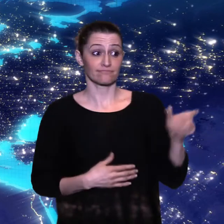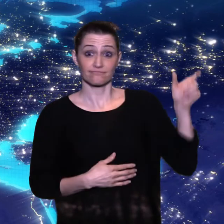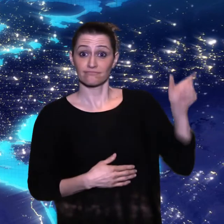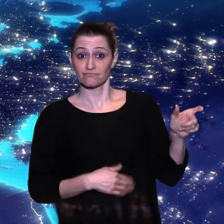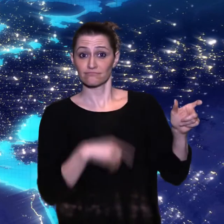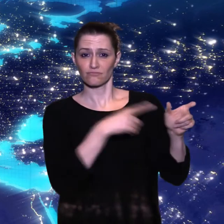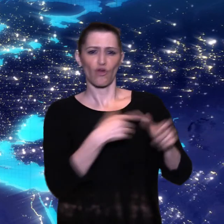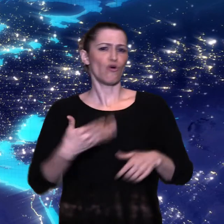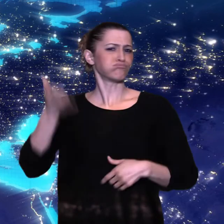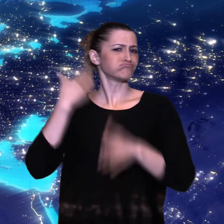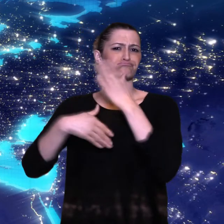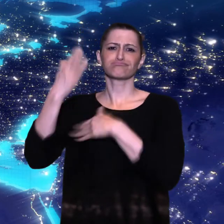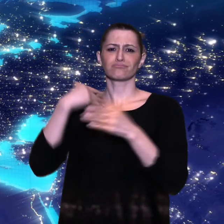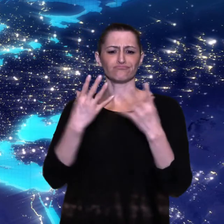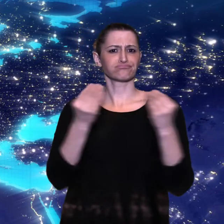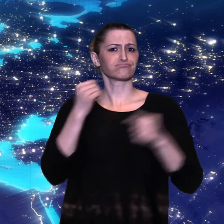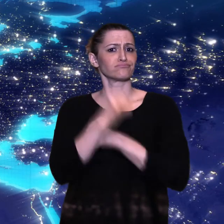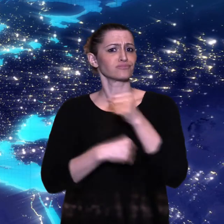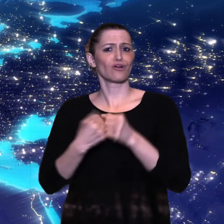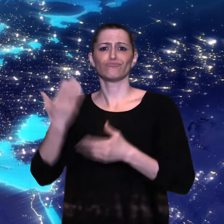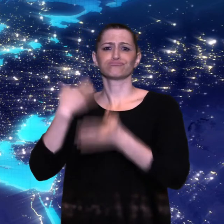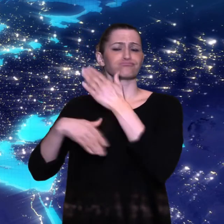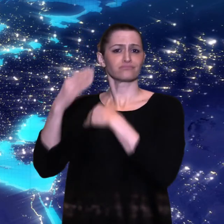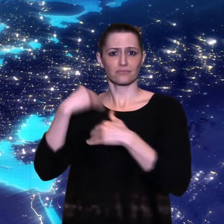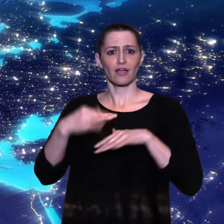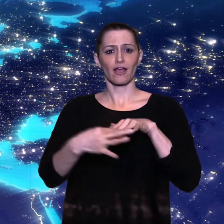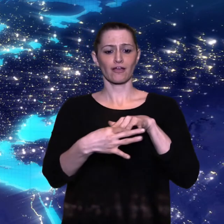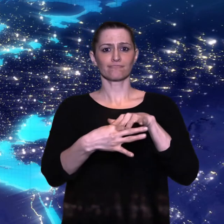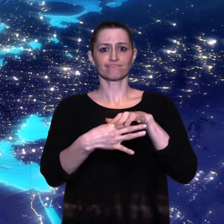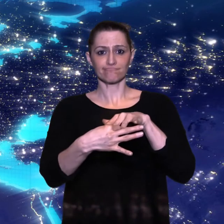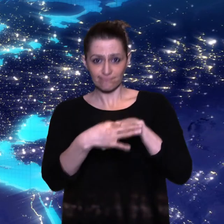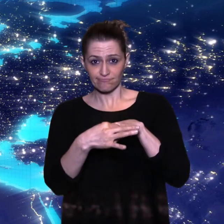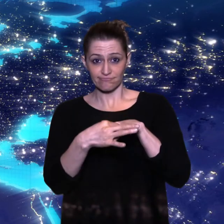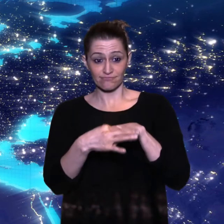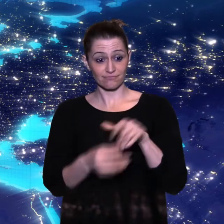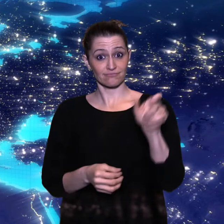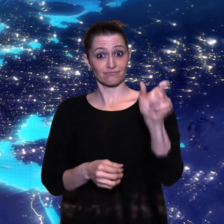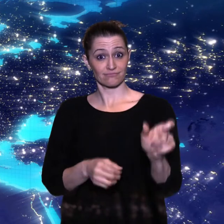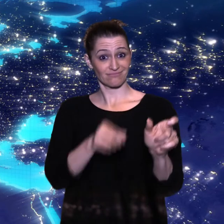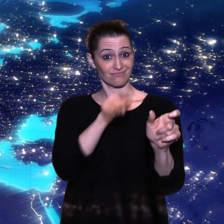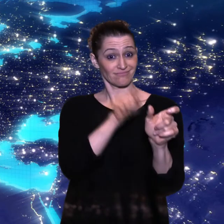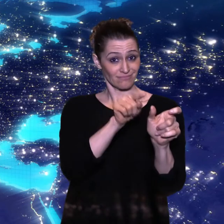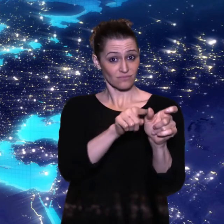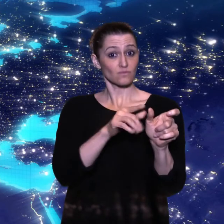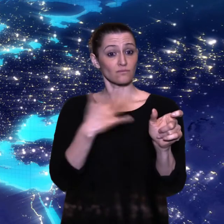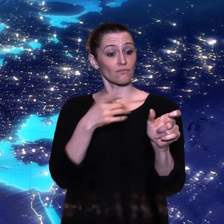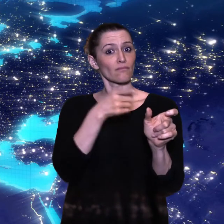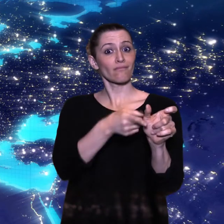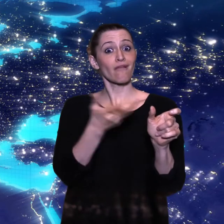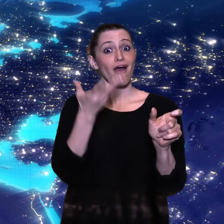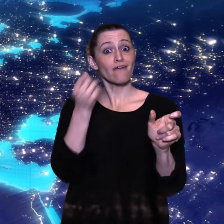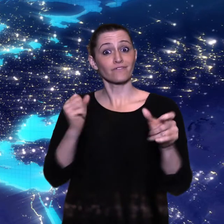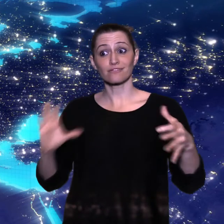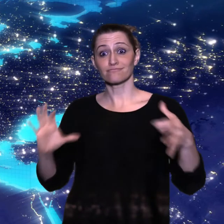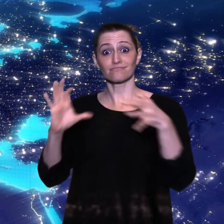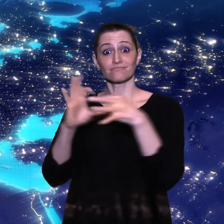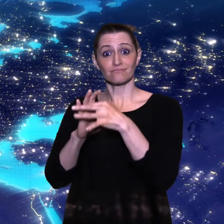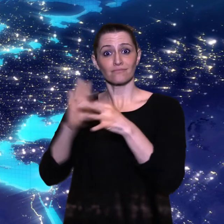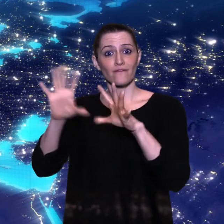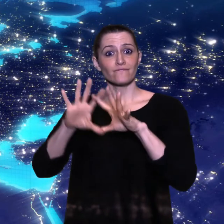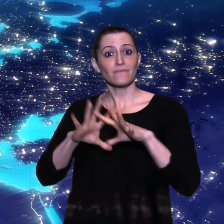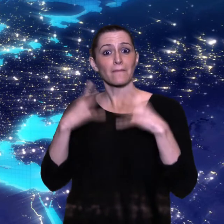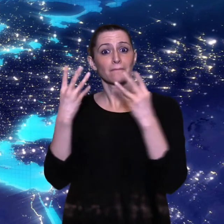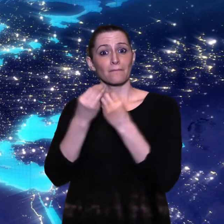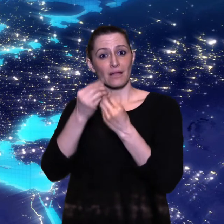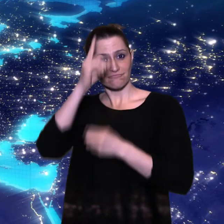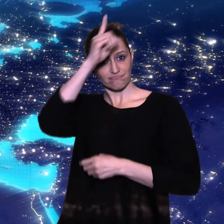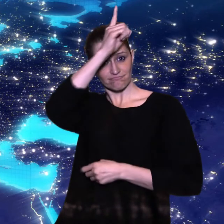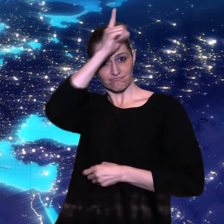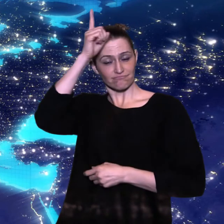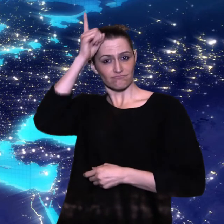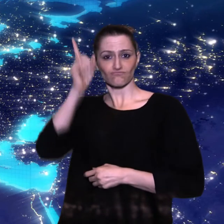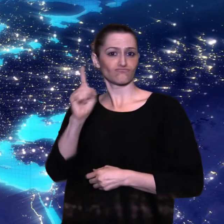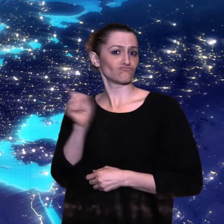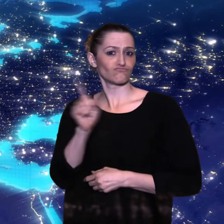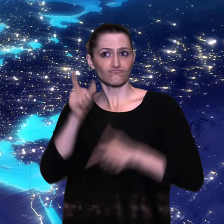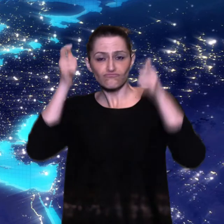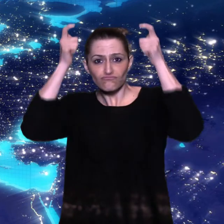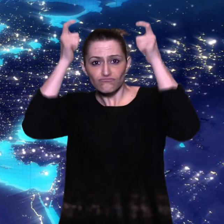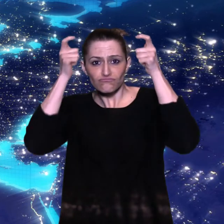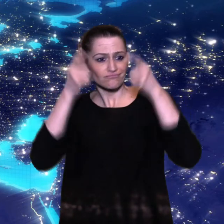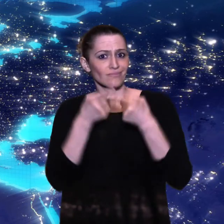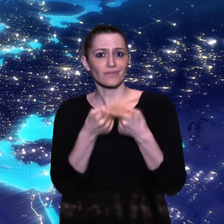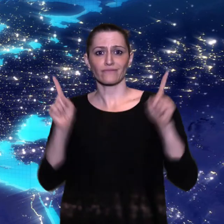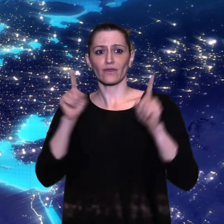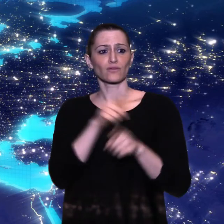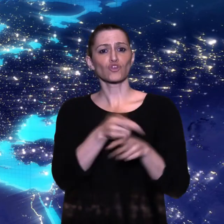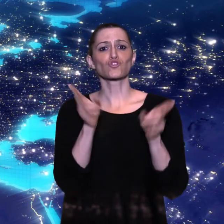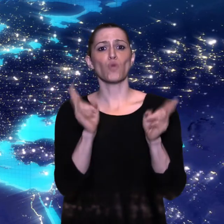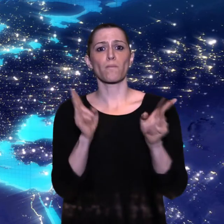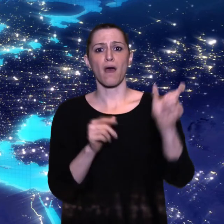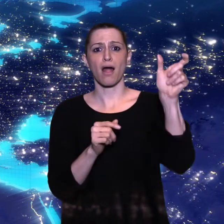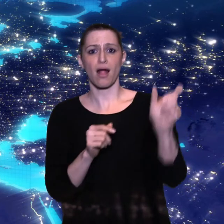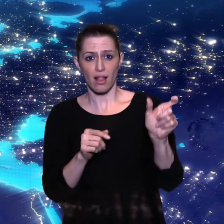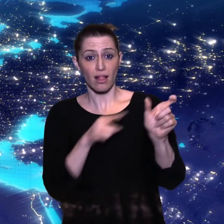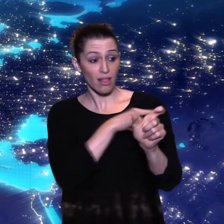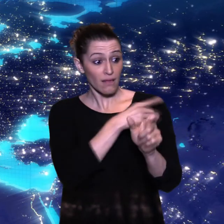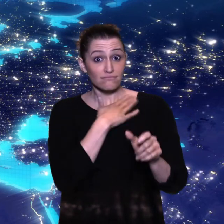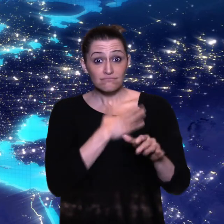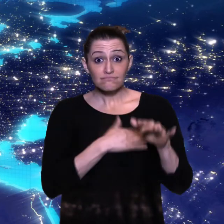had given up her royal title when she married somebody